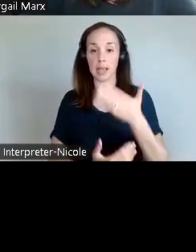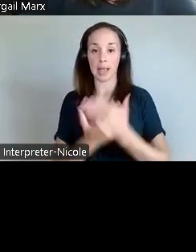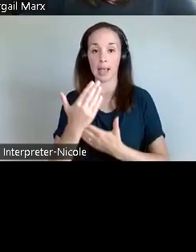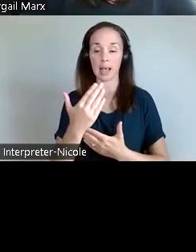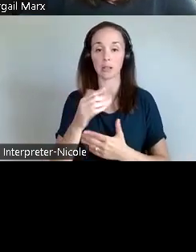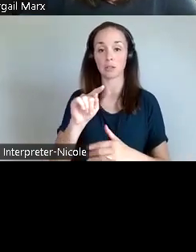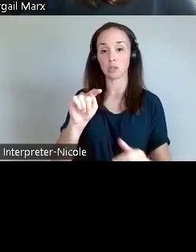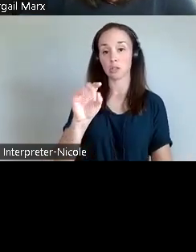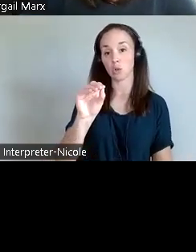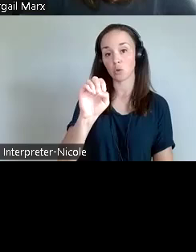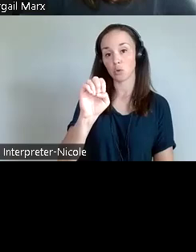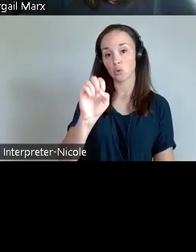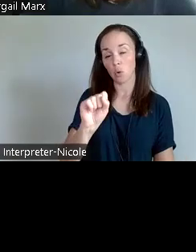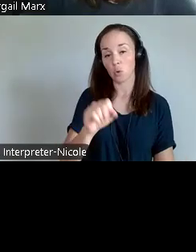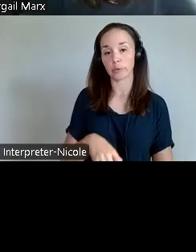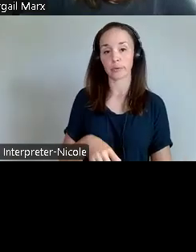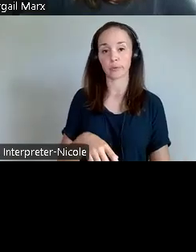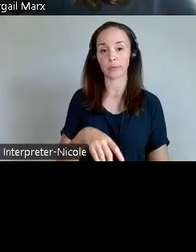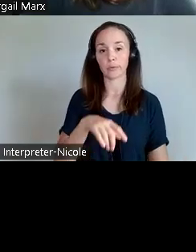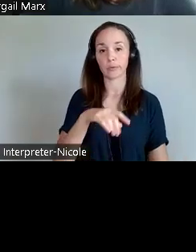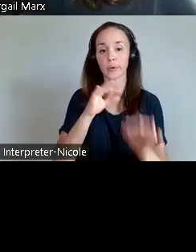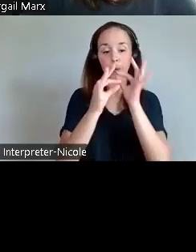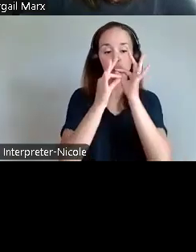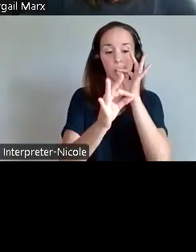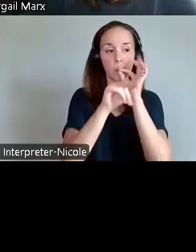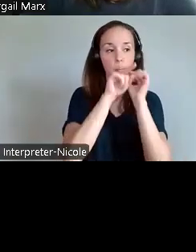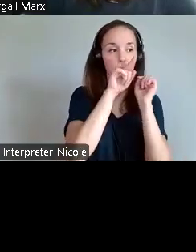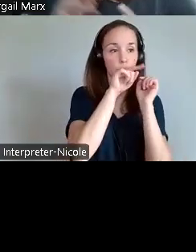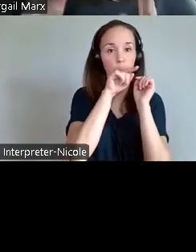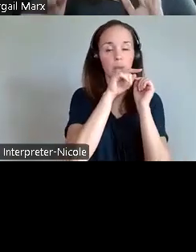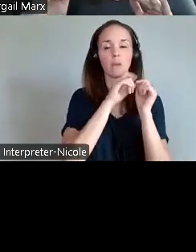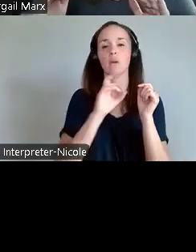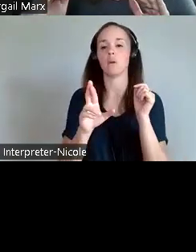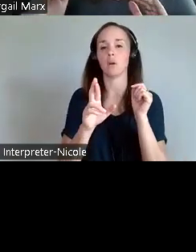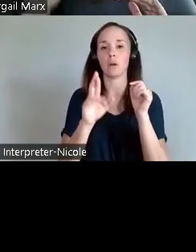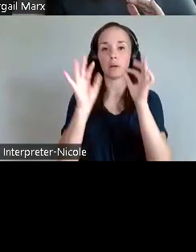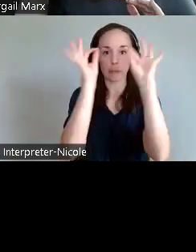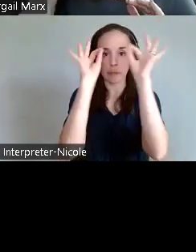another body part to point directly to items? Are they going to use switches where the device